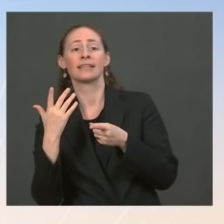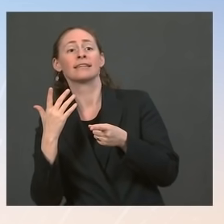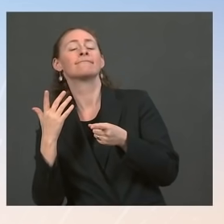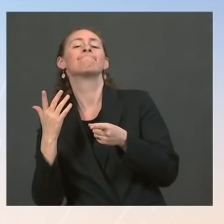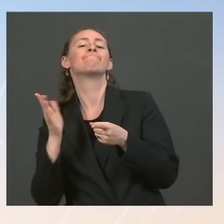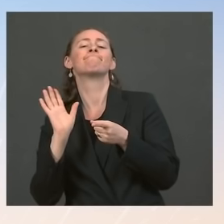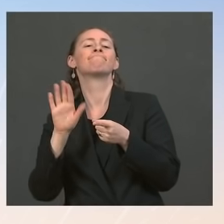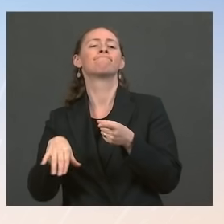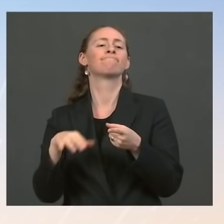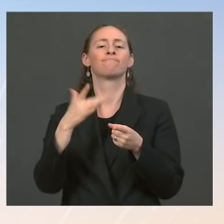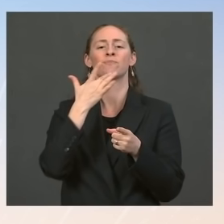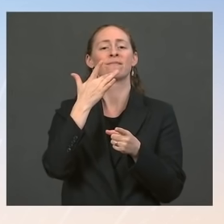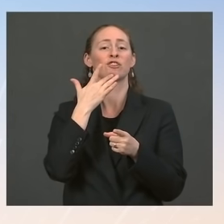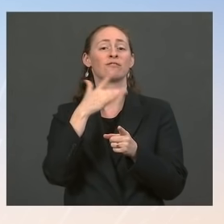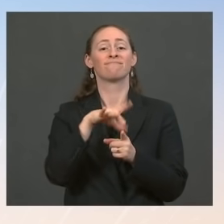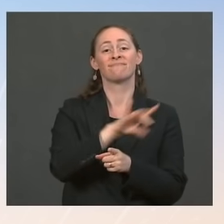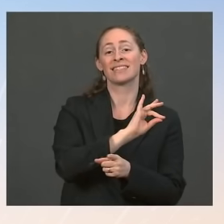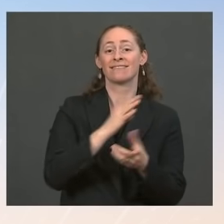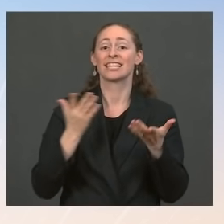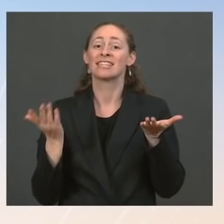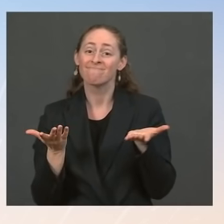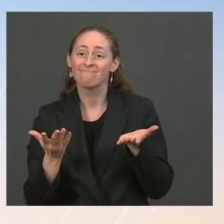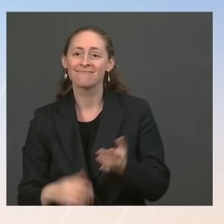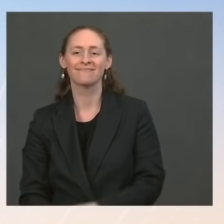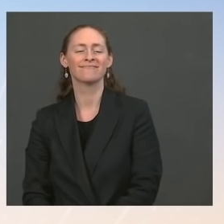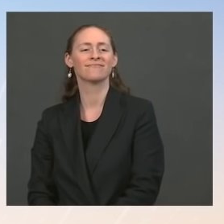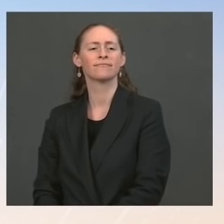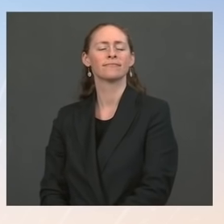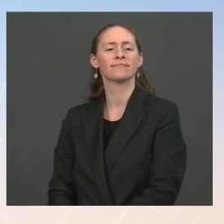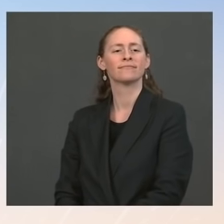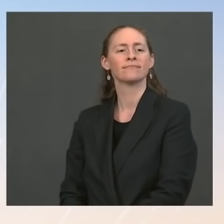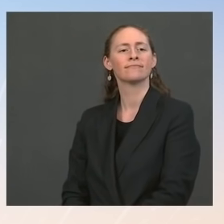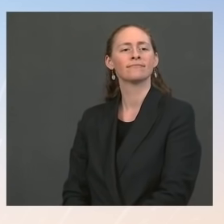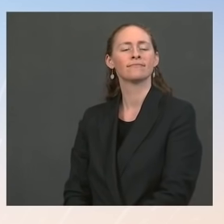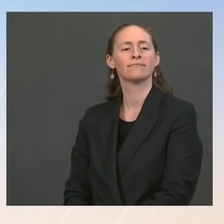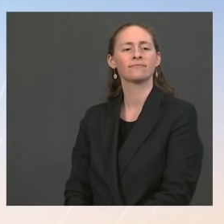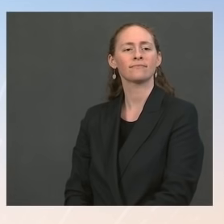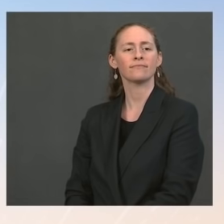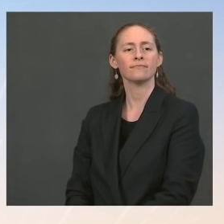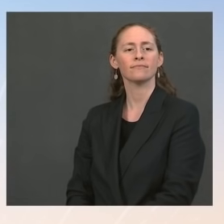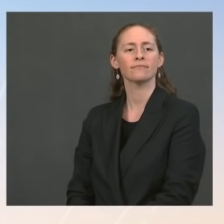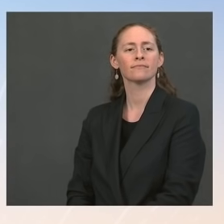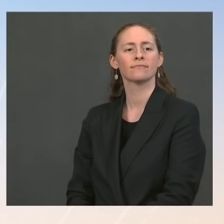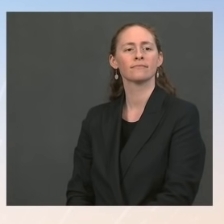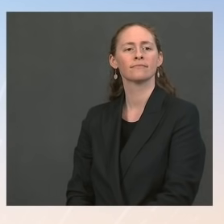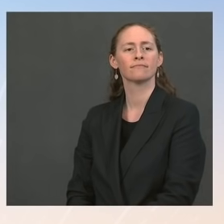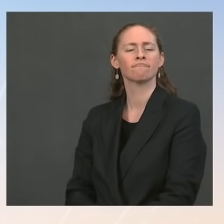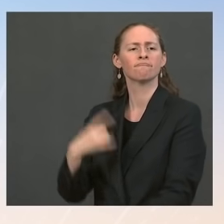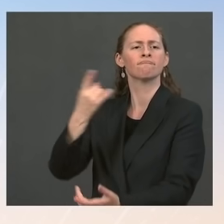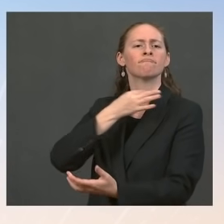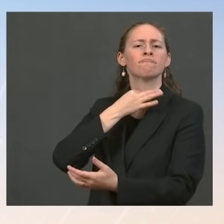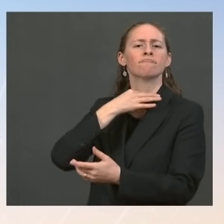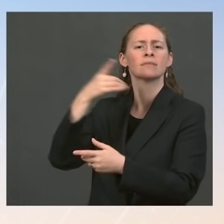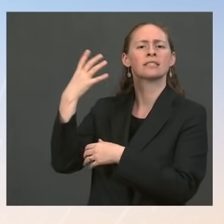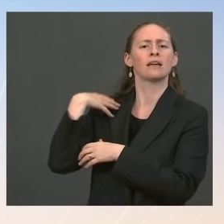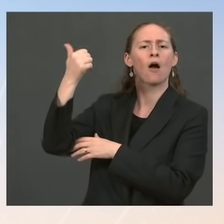The Press: So, what is the White House's reaction to some other aspects of General Milley's testimony? He said, among other things, that it was a mistake for two successive American Presidents